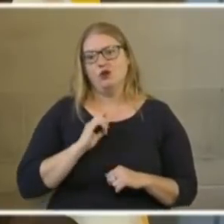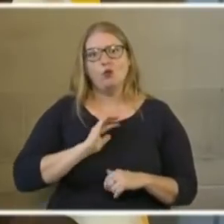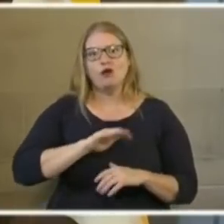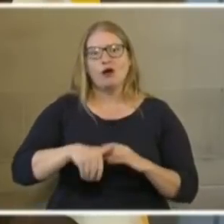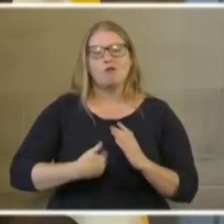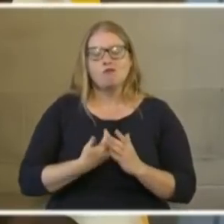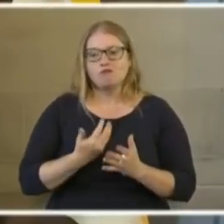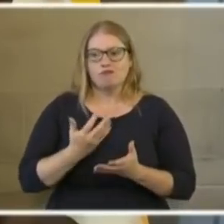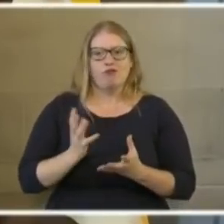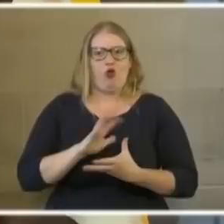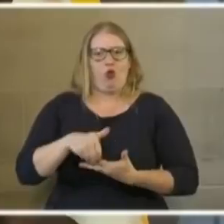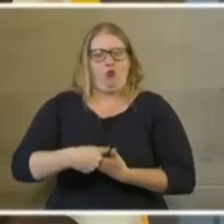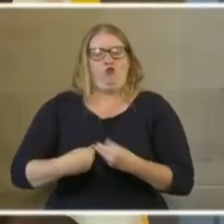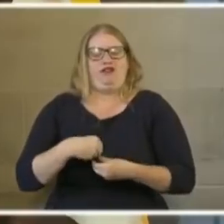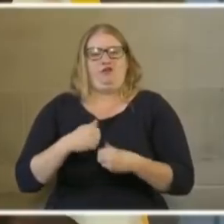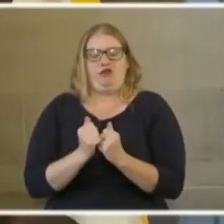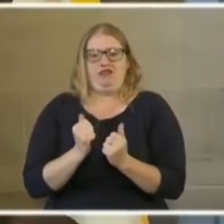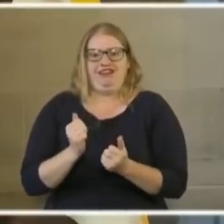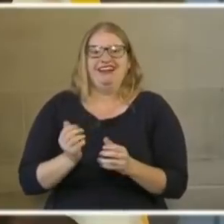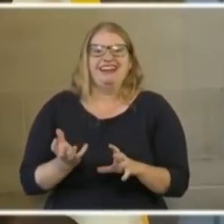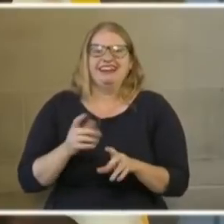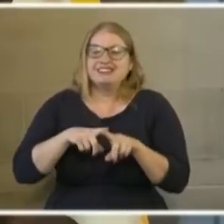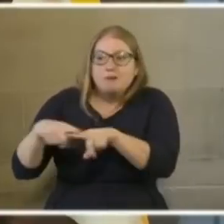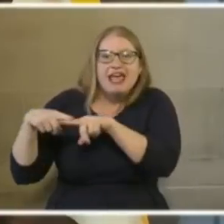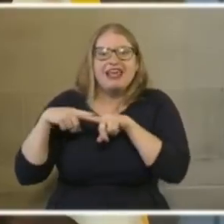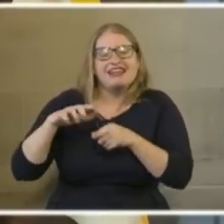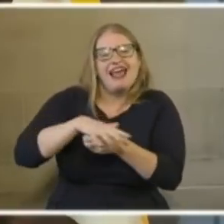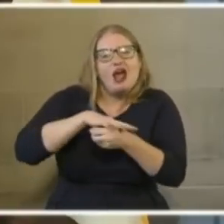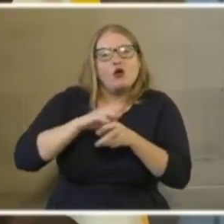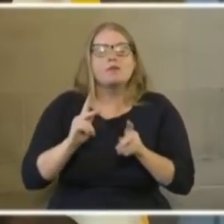PERSPECTIVE. AS WE ALL KNOW, SAN FRANCISCO IS NOT ALONE.